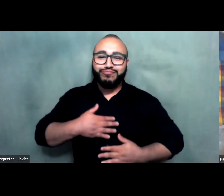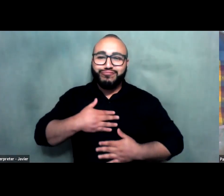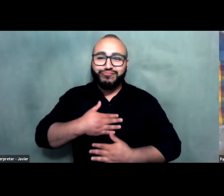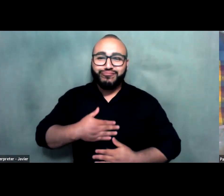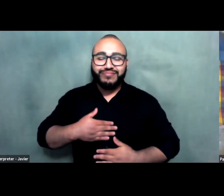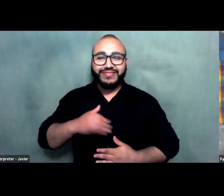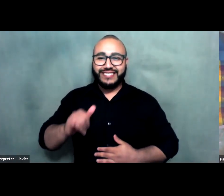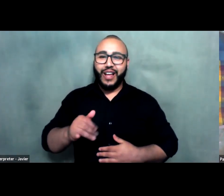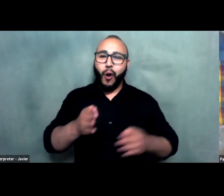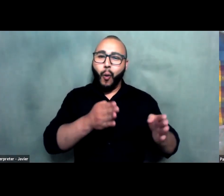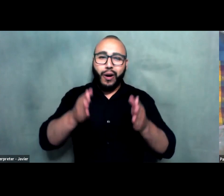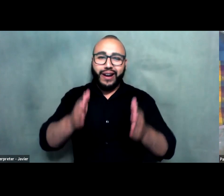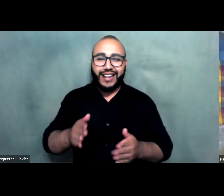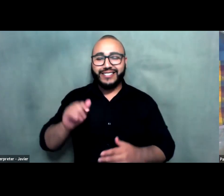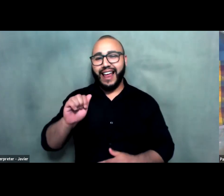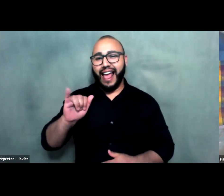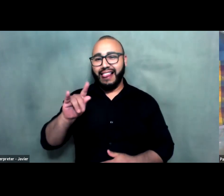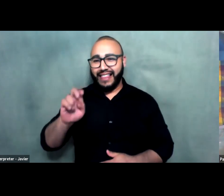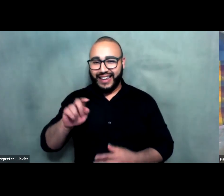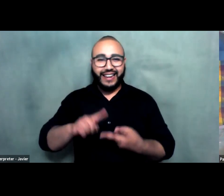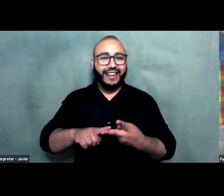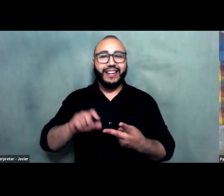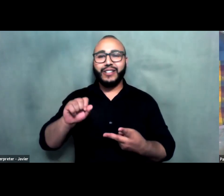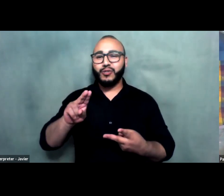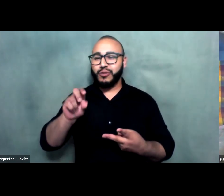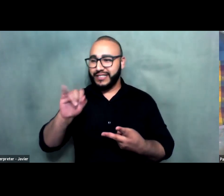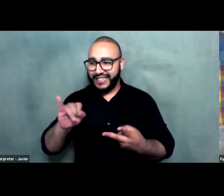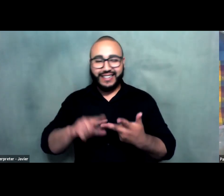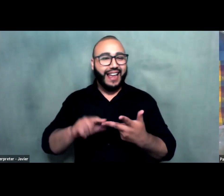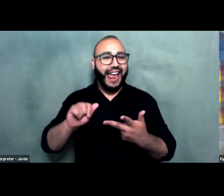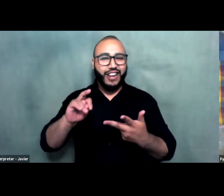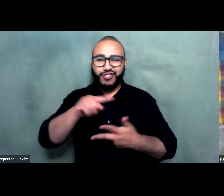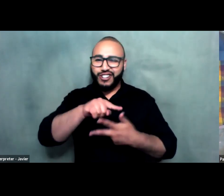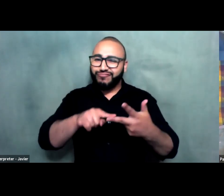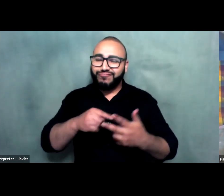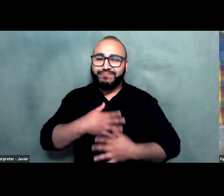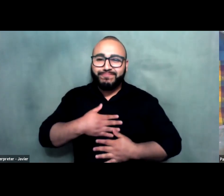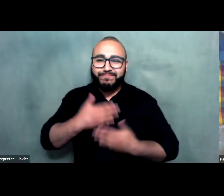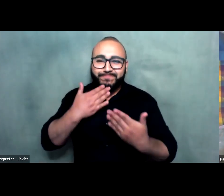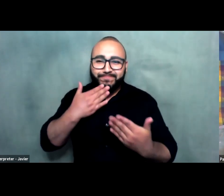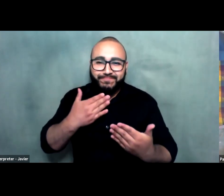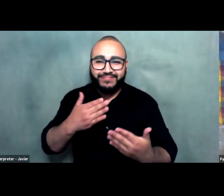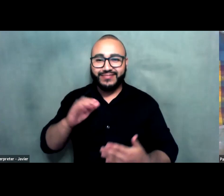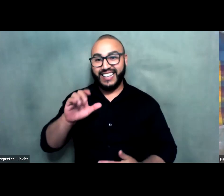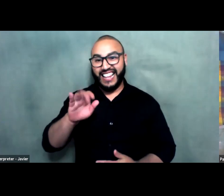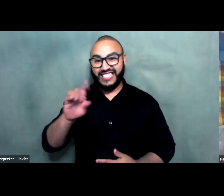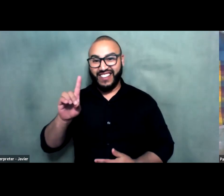organizers Nileen and Susie and Andrea and the the Classified Senate folks, all these